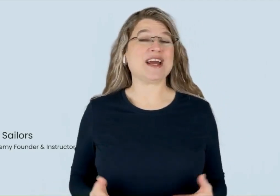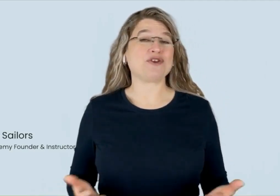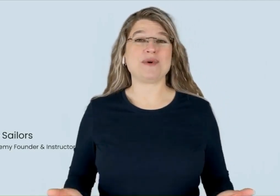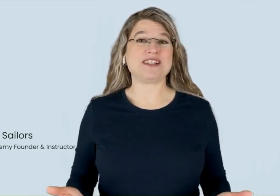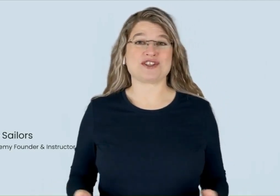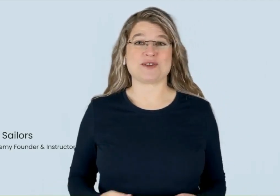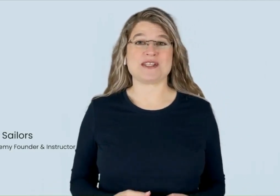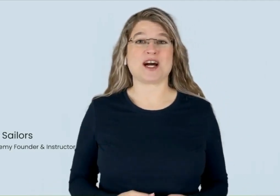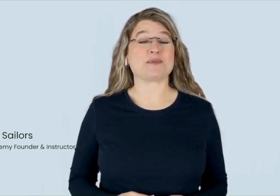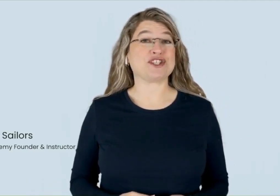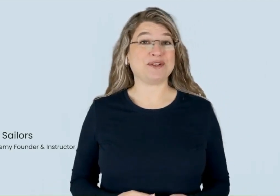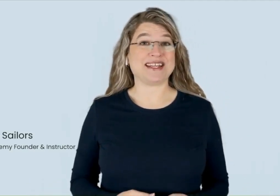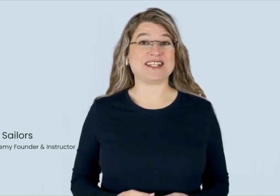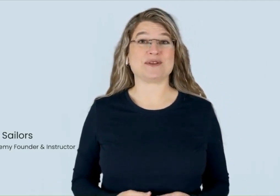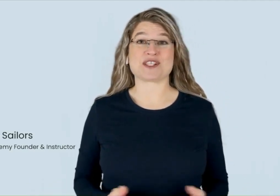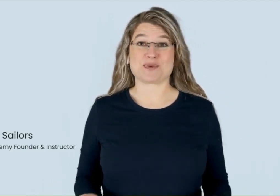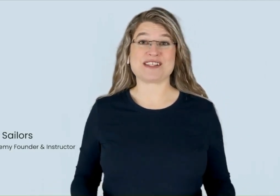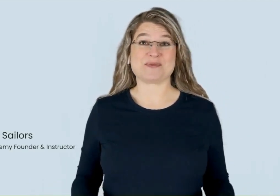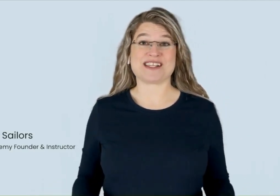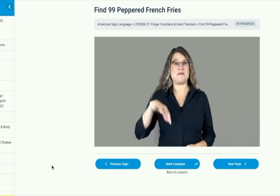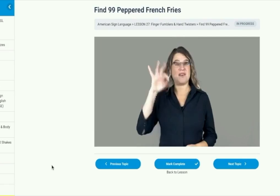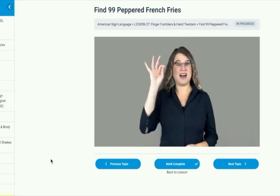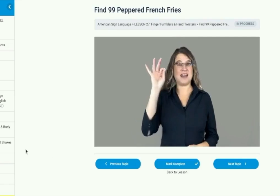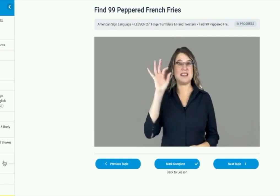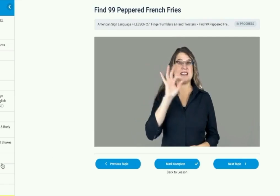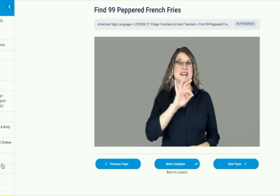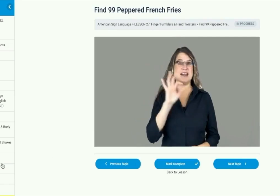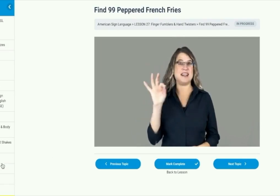everyone deserves the opportunity to express themselves. At Sign Tribe